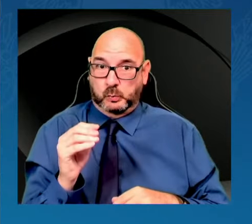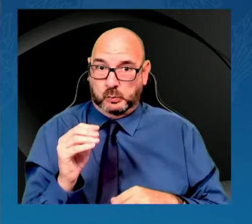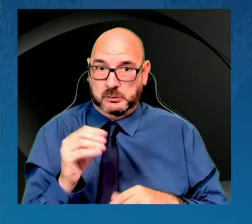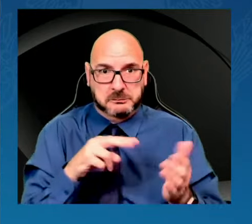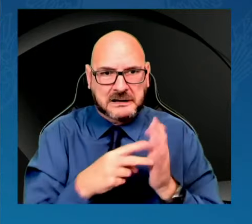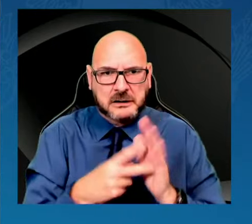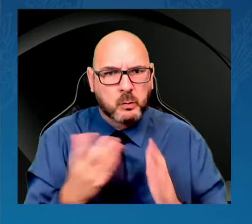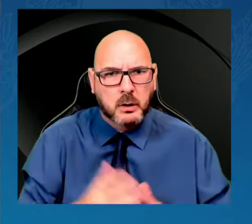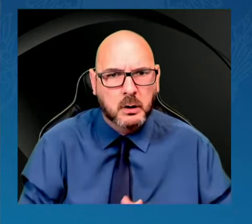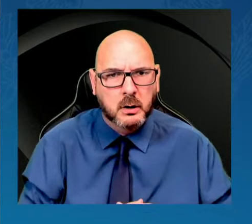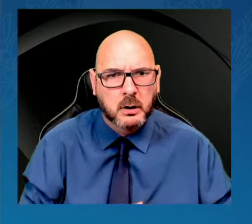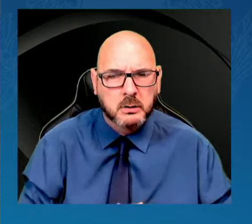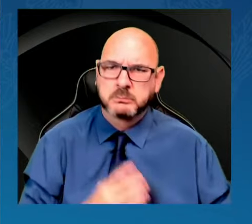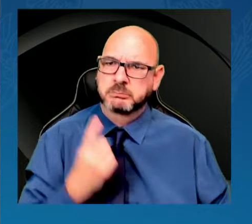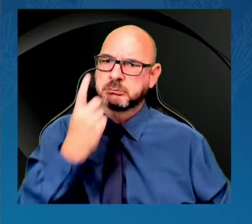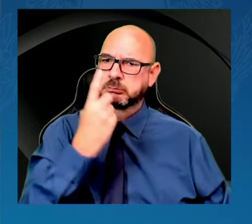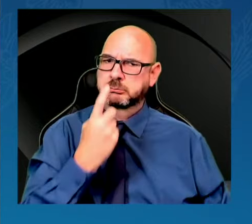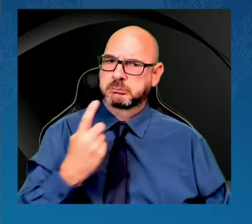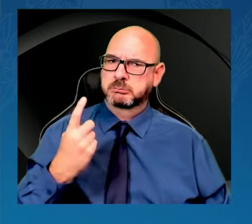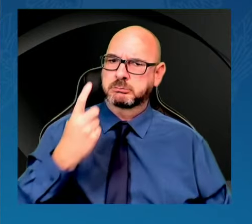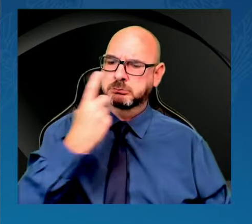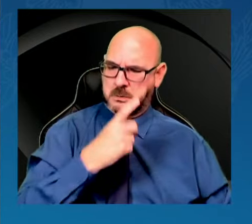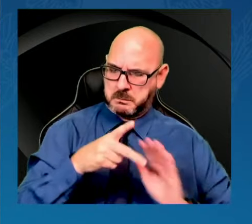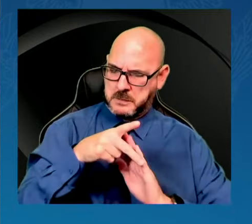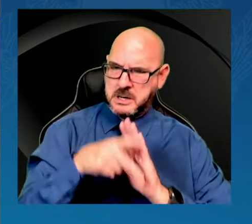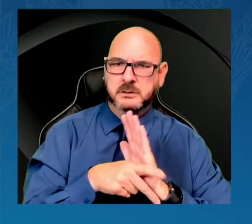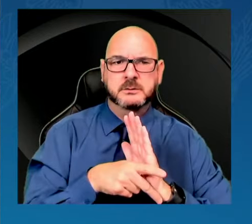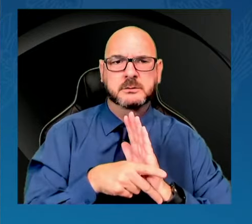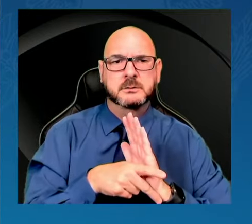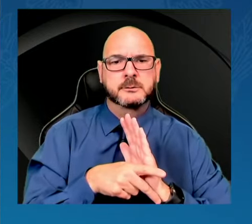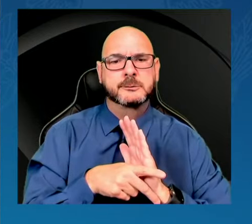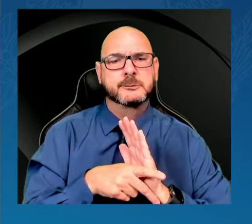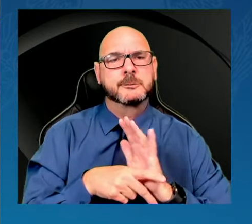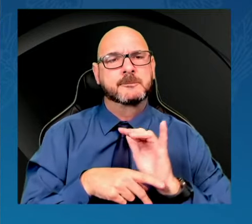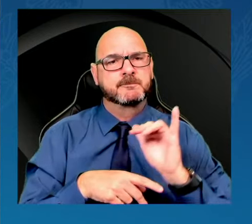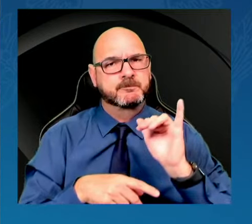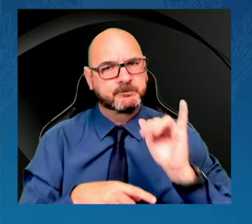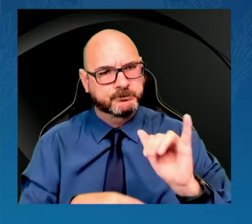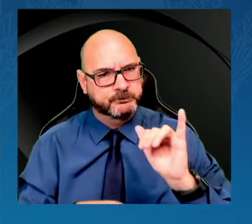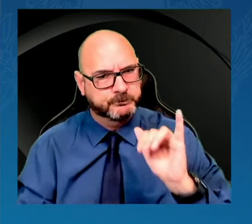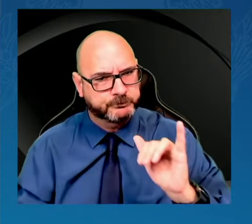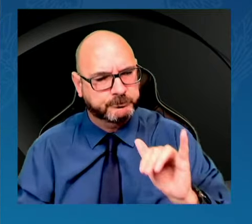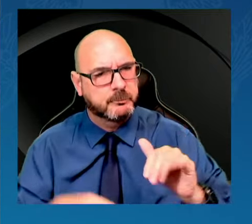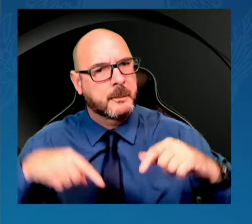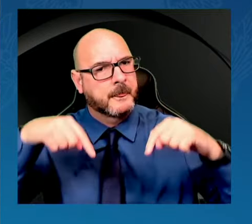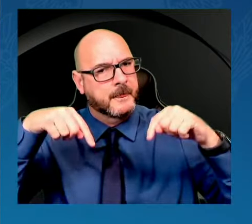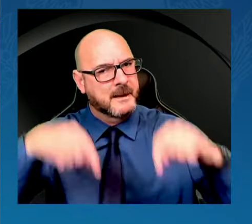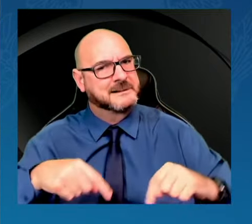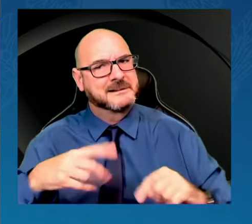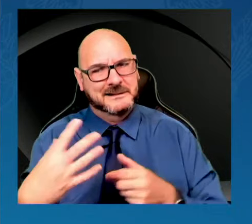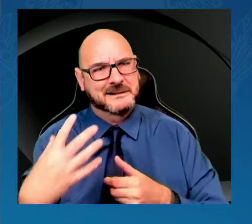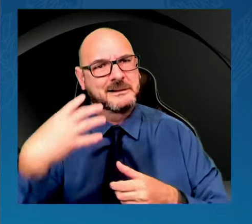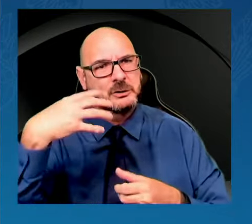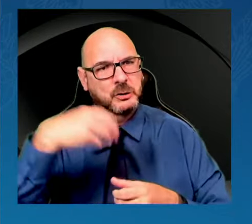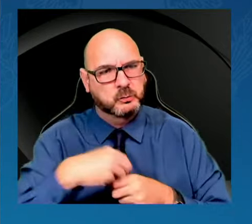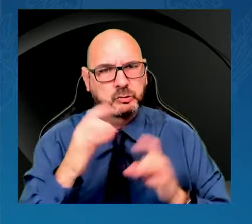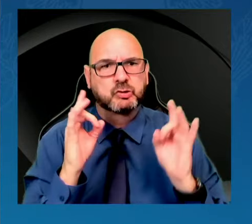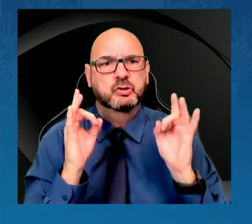that we take into account these extreme conditions and the fact that we get whiplashed between them.